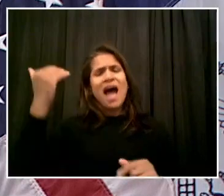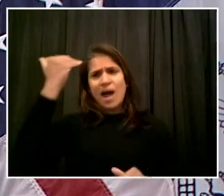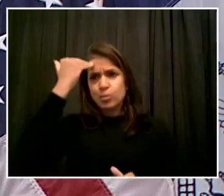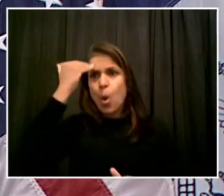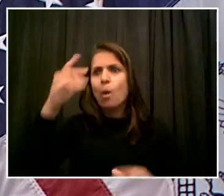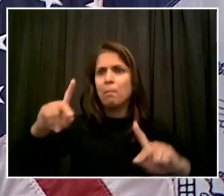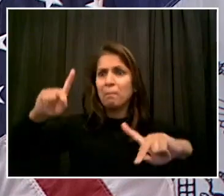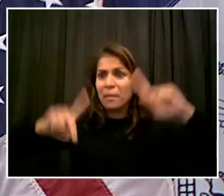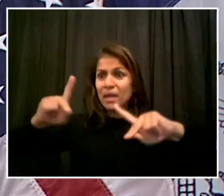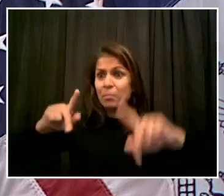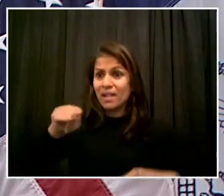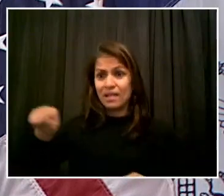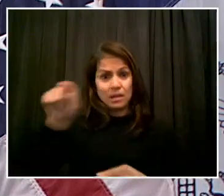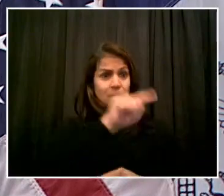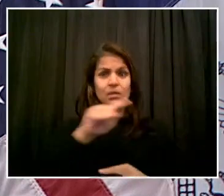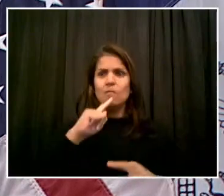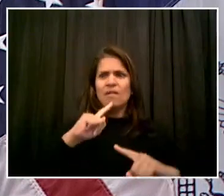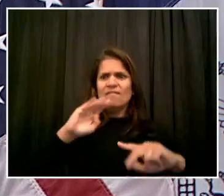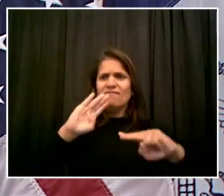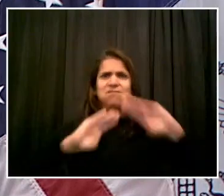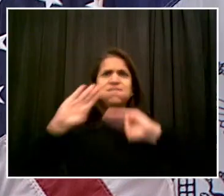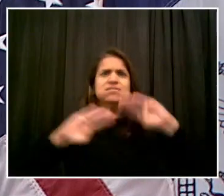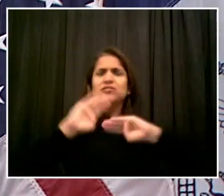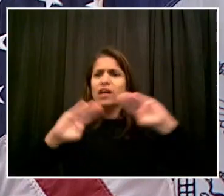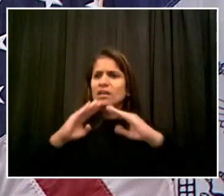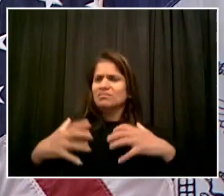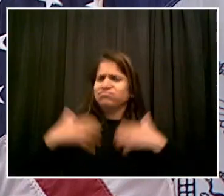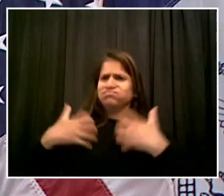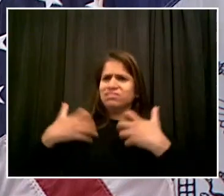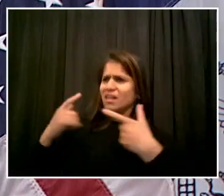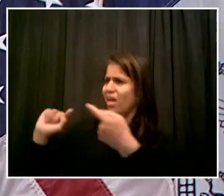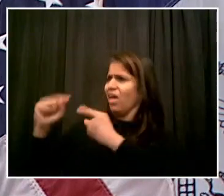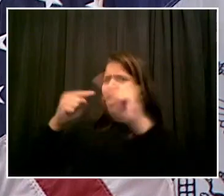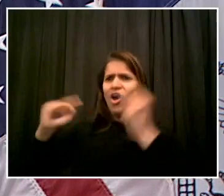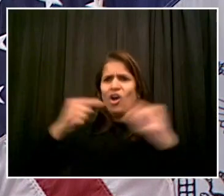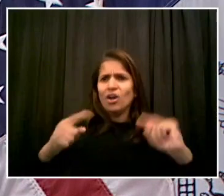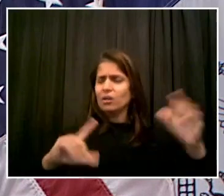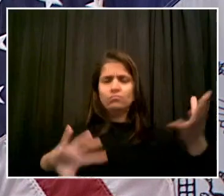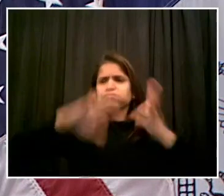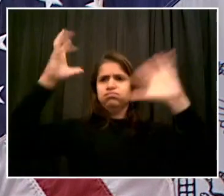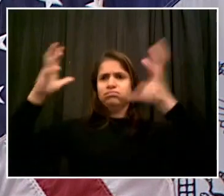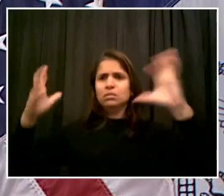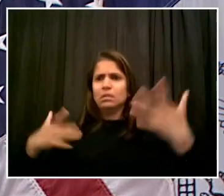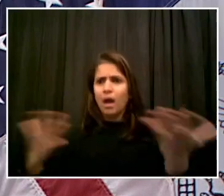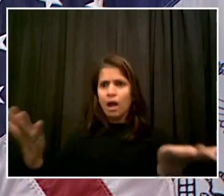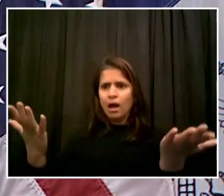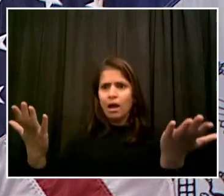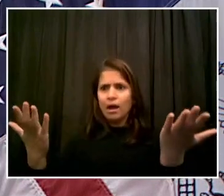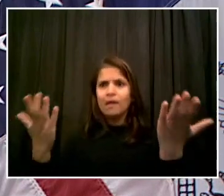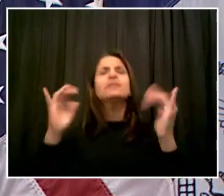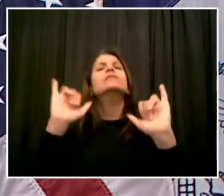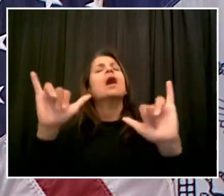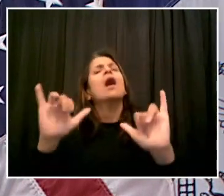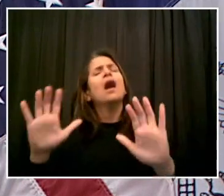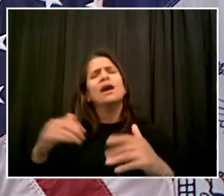THE OVERWHELMING MAJORITY OF THE POEM ARE FRUSTRATING THEIR EEOW THE BROKEN FAST QUOTE. THAT'S BEING